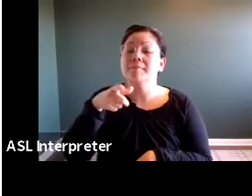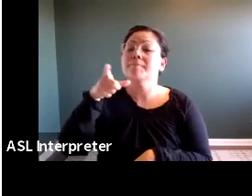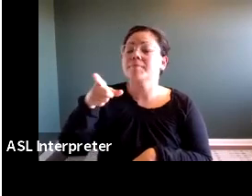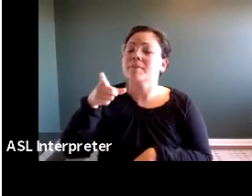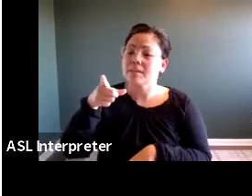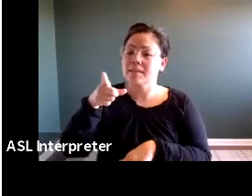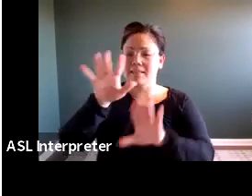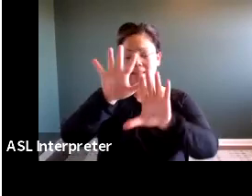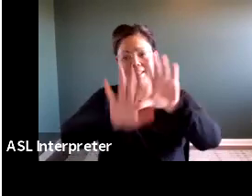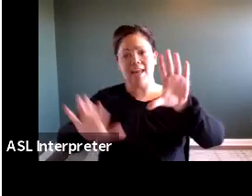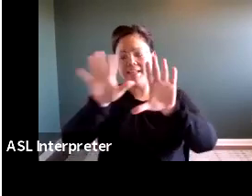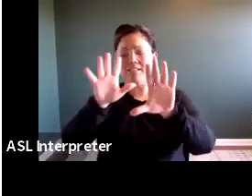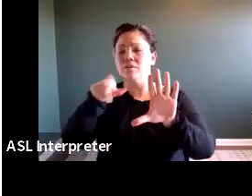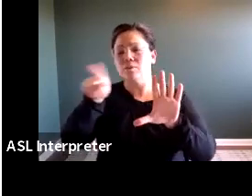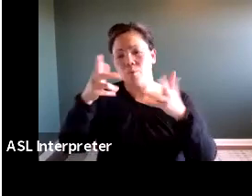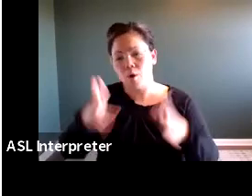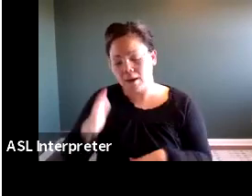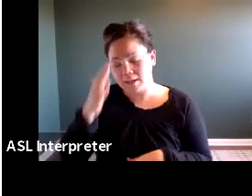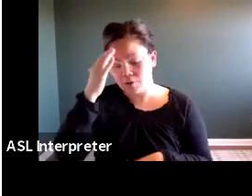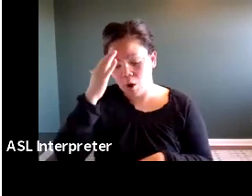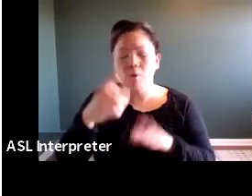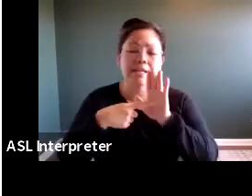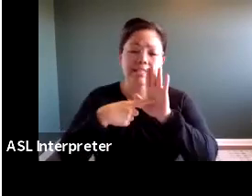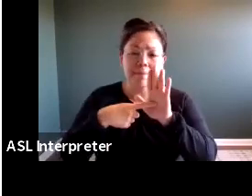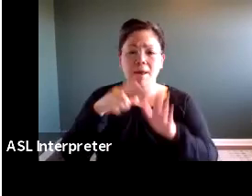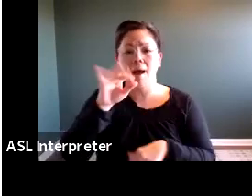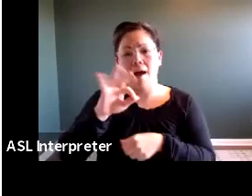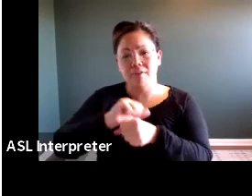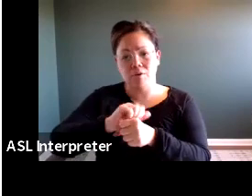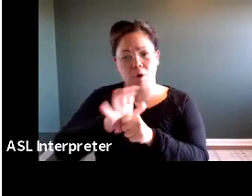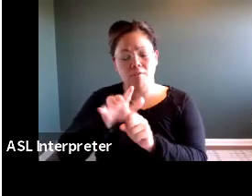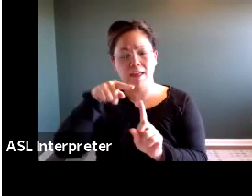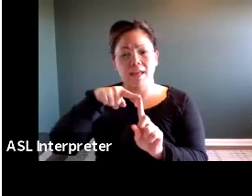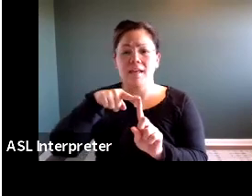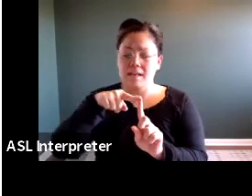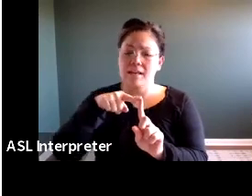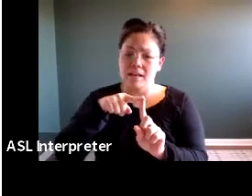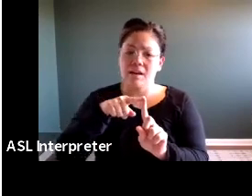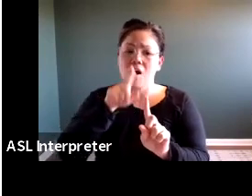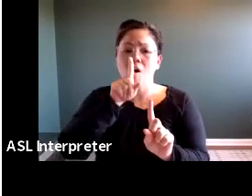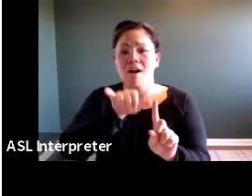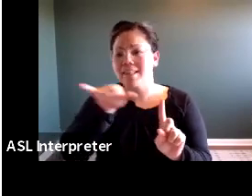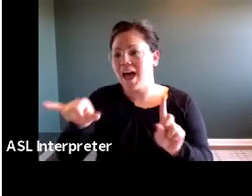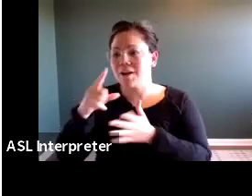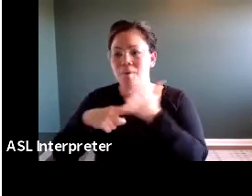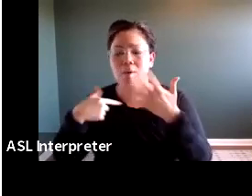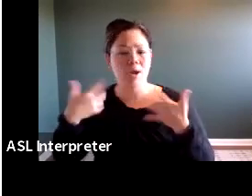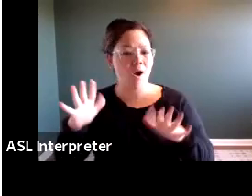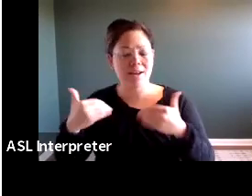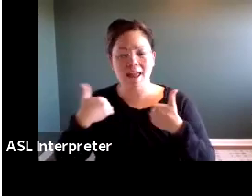because anybody, you know, as you all know, symptoms of COVID-19 are like many of the things that we have you know, all the time,